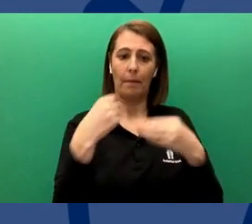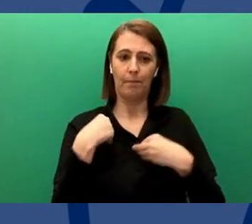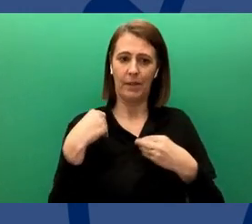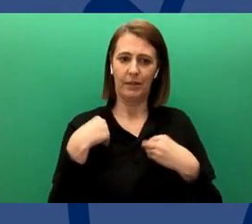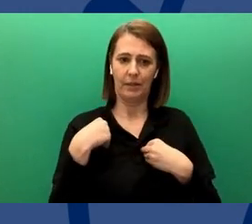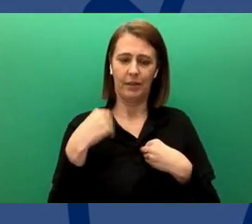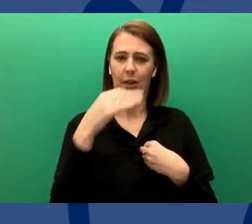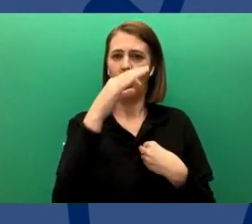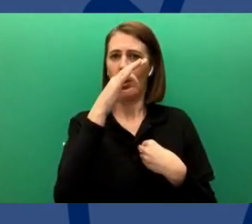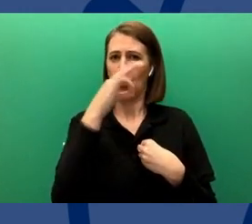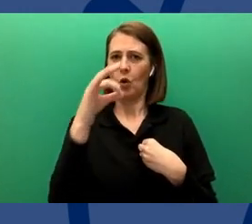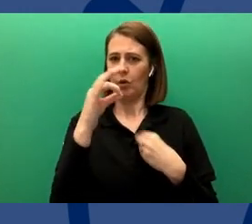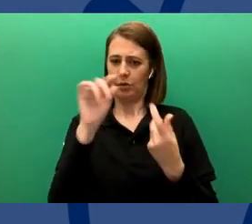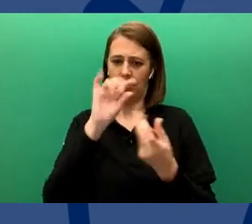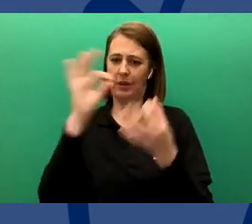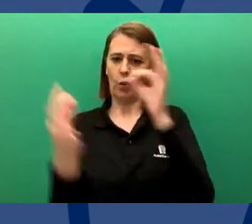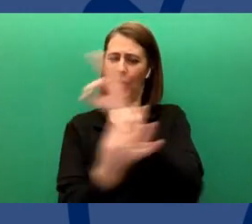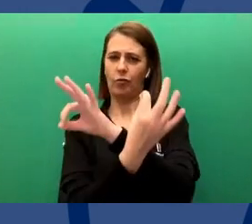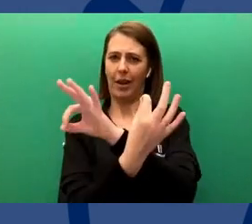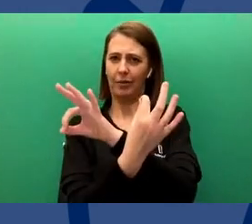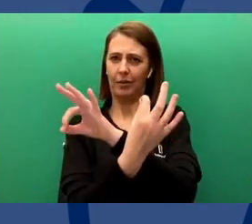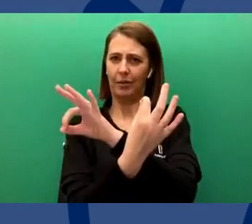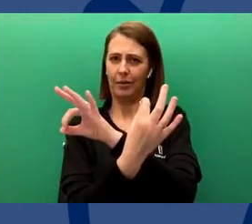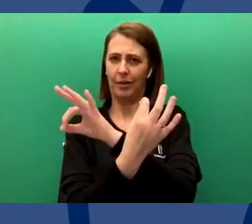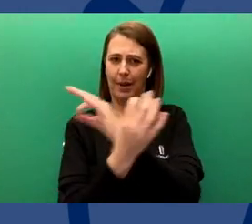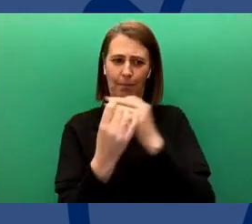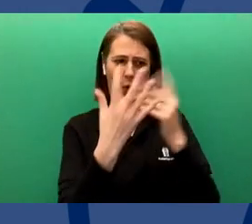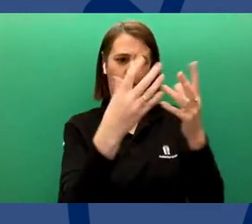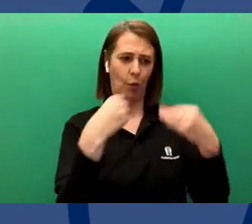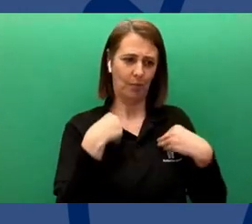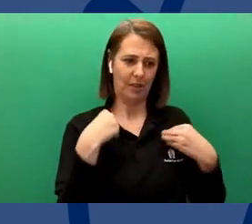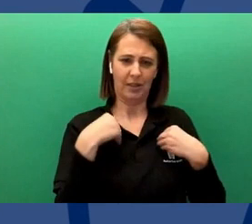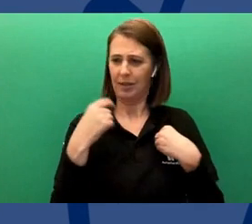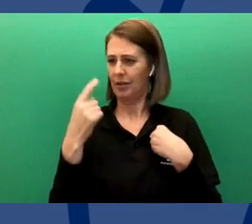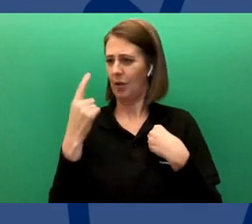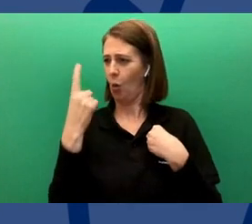To have multi bell businesses for one ABN is quite unusual. It would come to whether